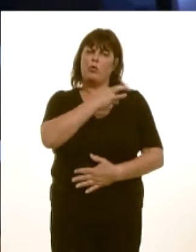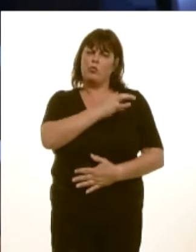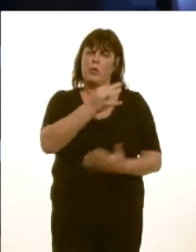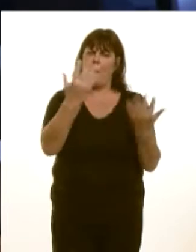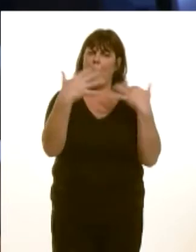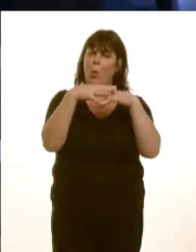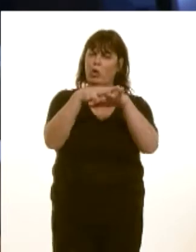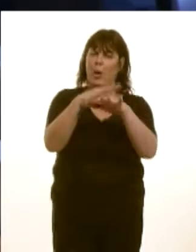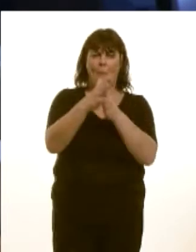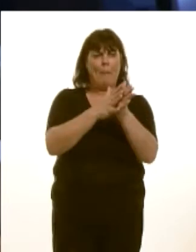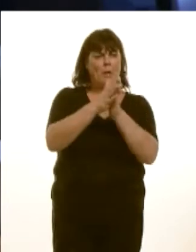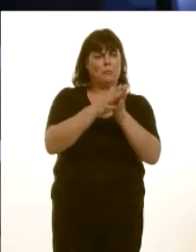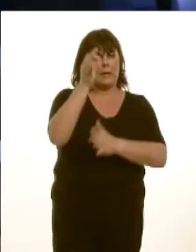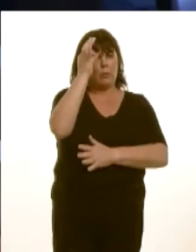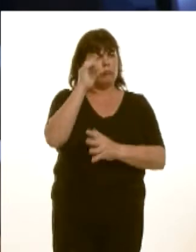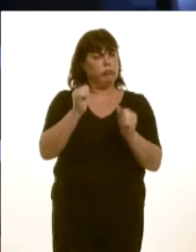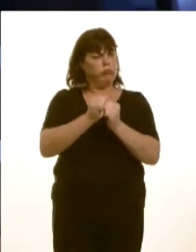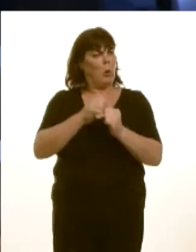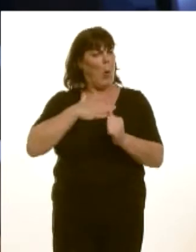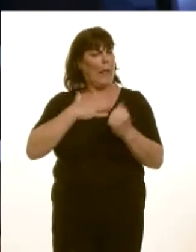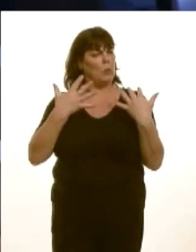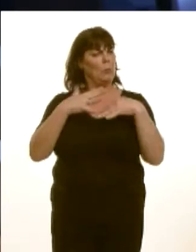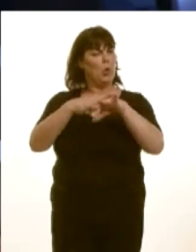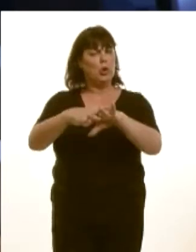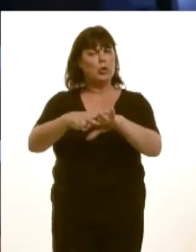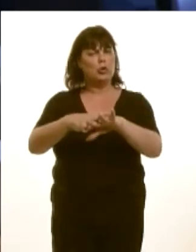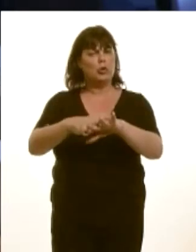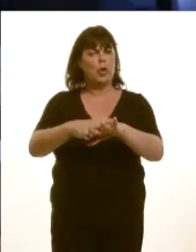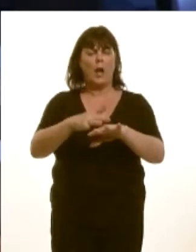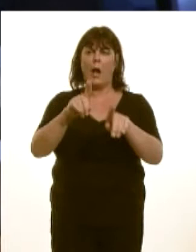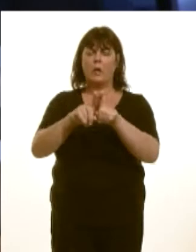case being put forward and transitional funding to assist those local authorities.